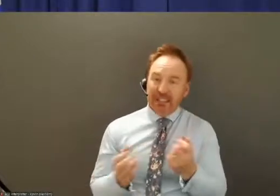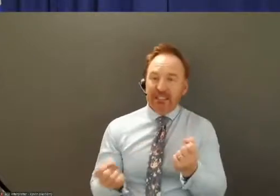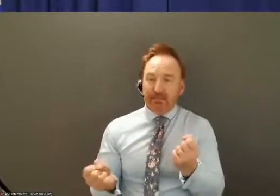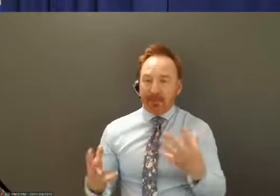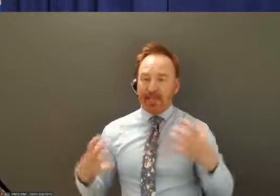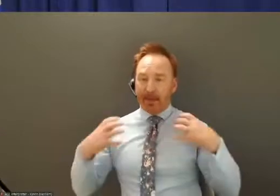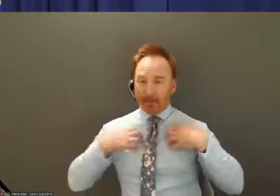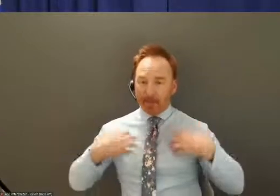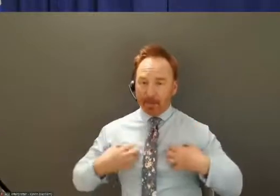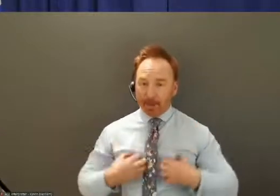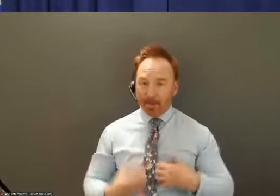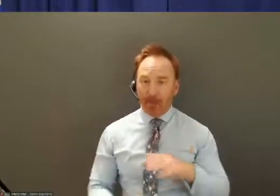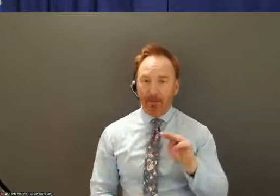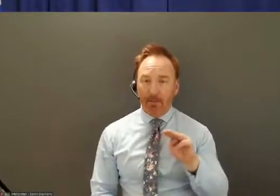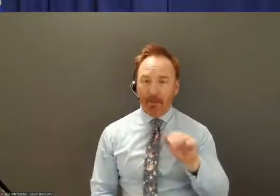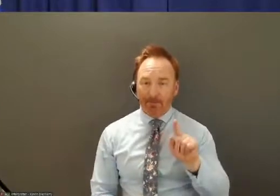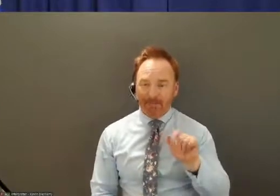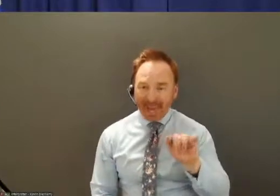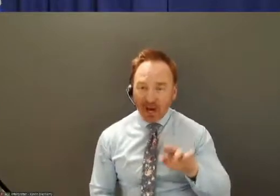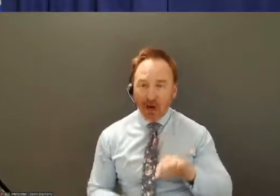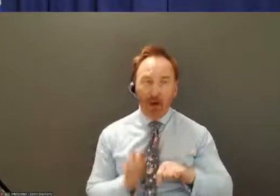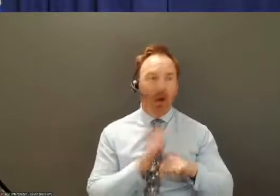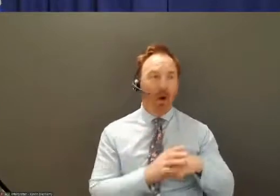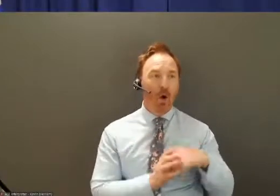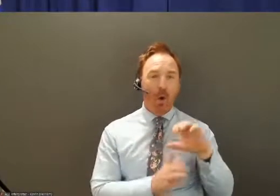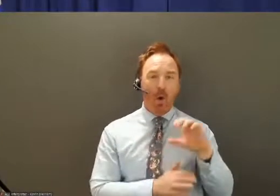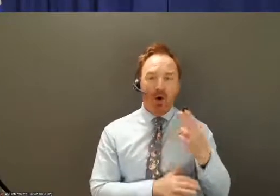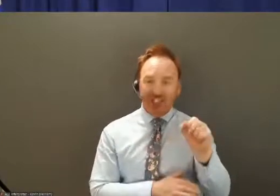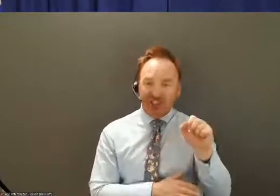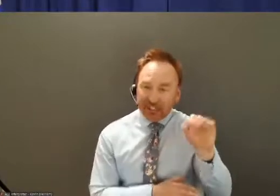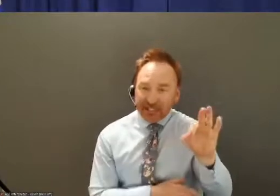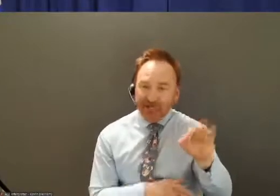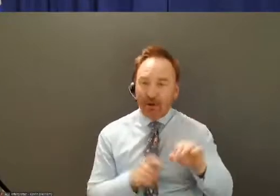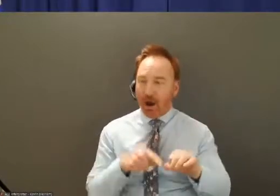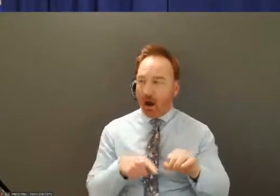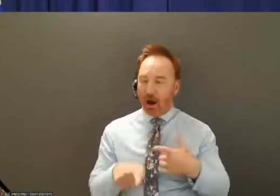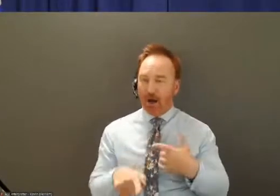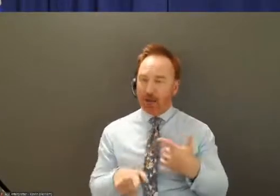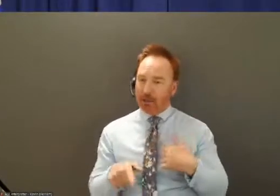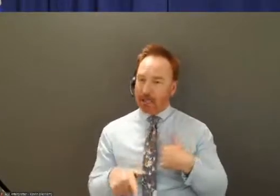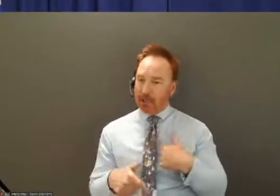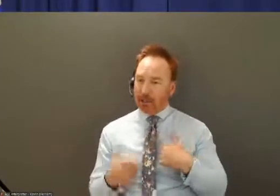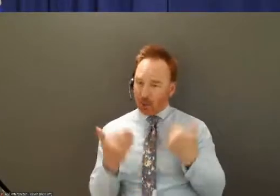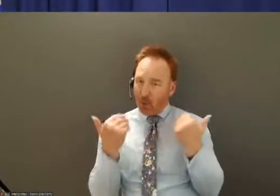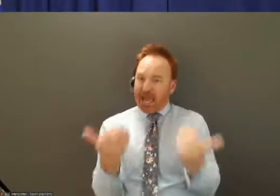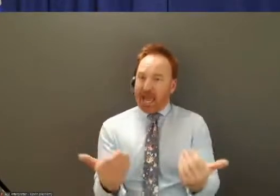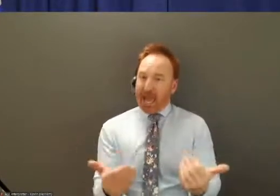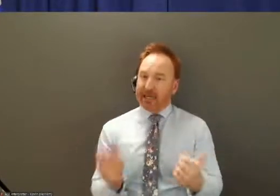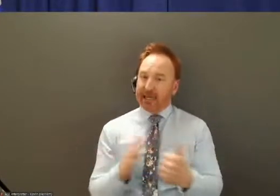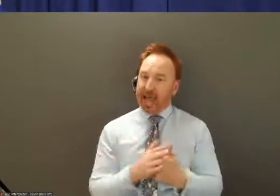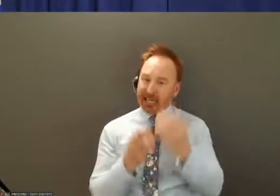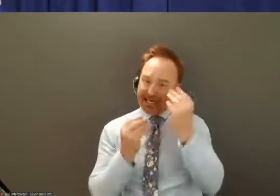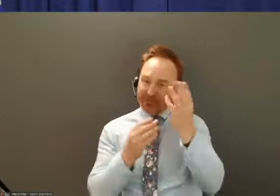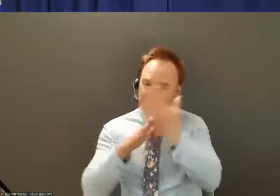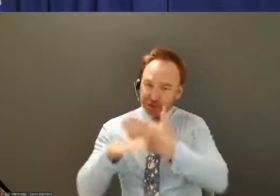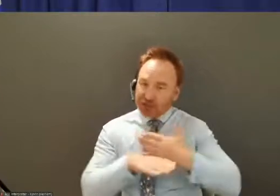advantage and I leave that for the communities and chiefs to consider.